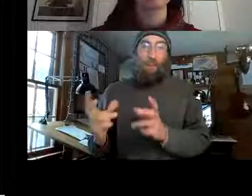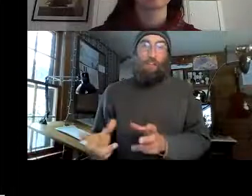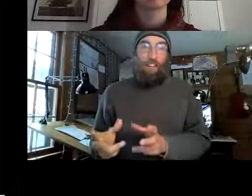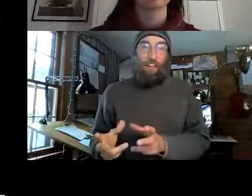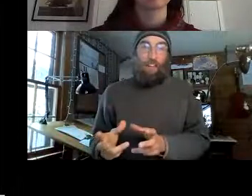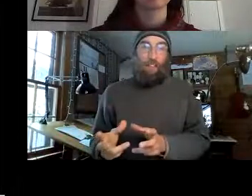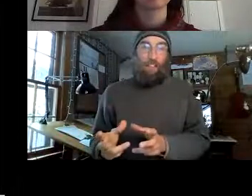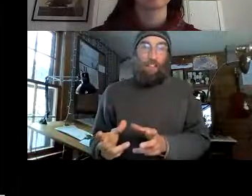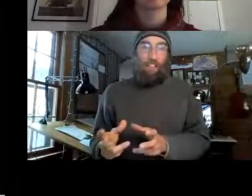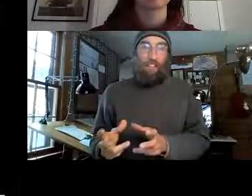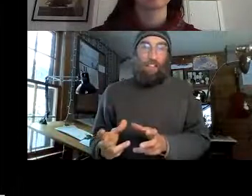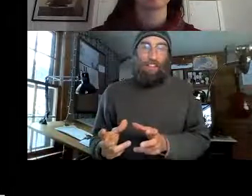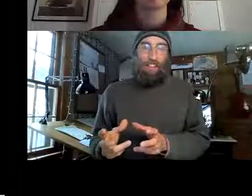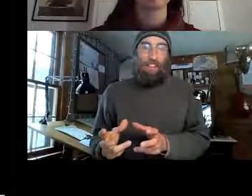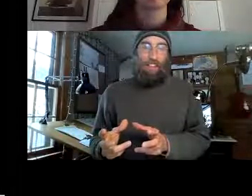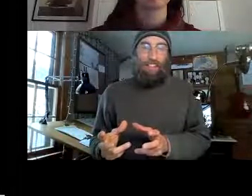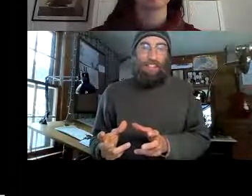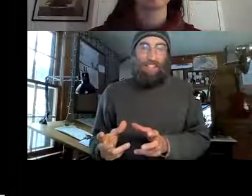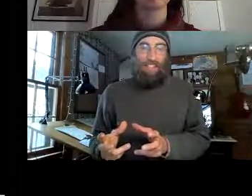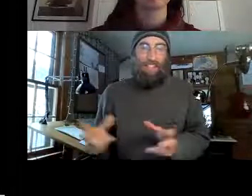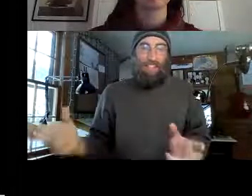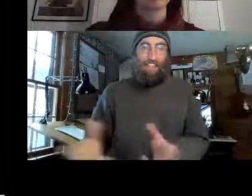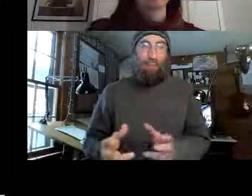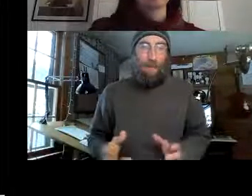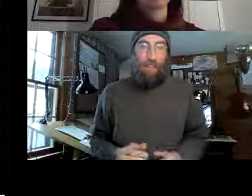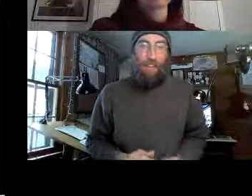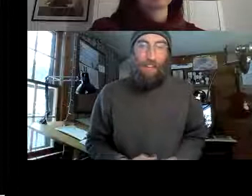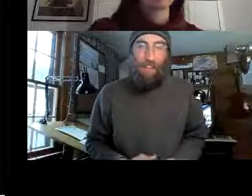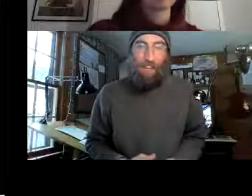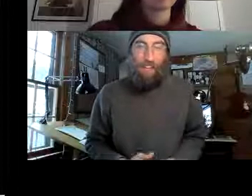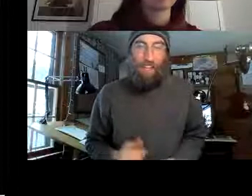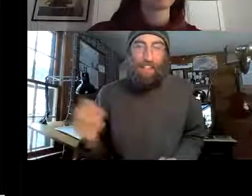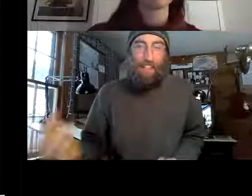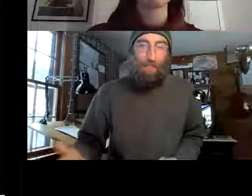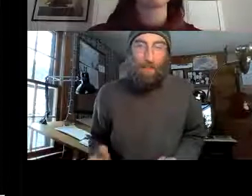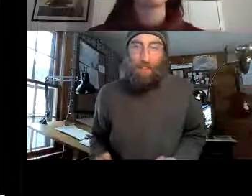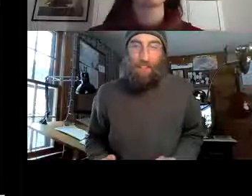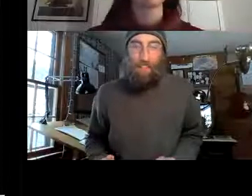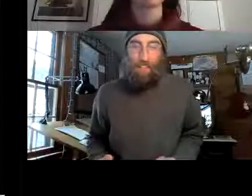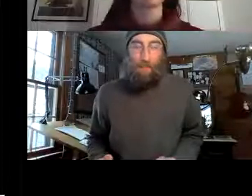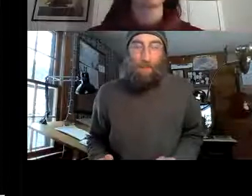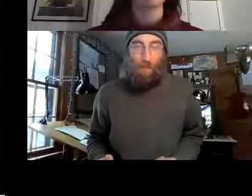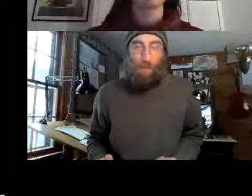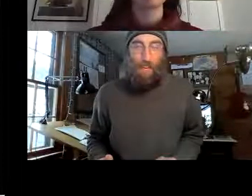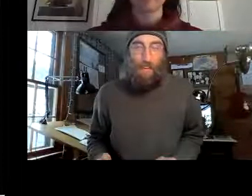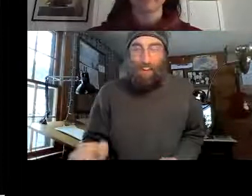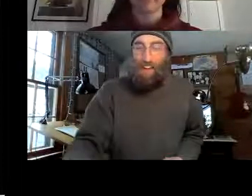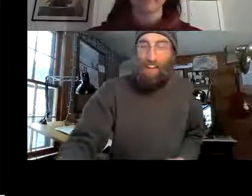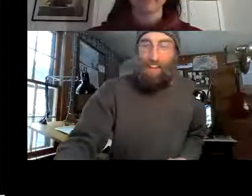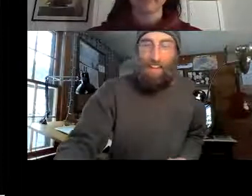one person in the hospital who says: Hey, let's let's get some people together here, and teach these formerly enslaved people to read, right!